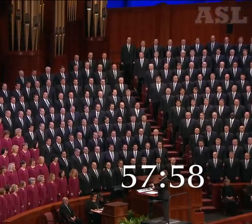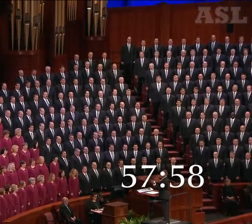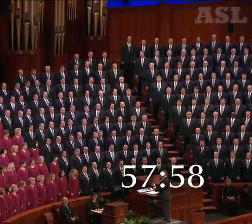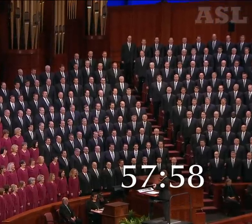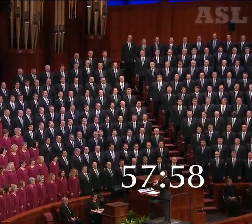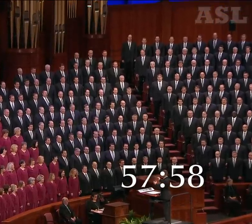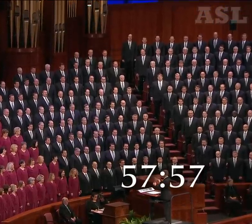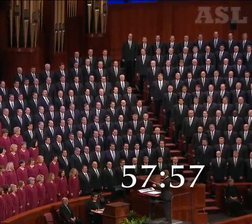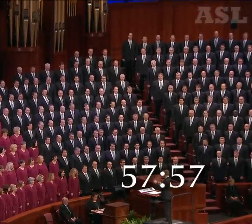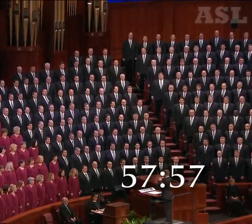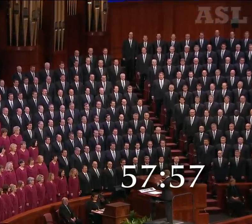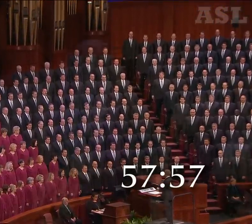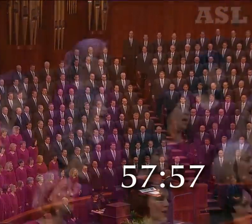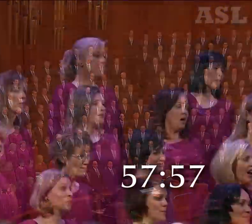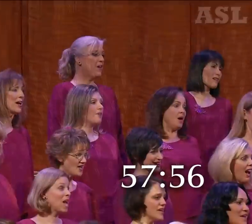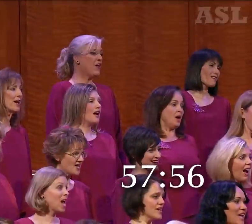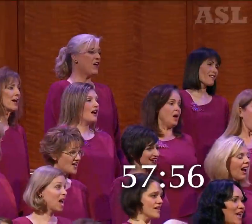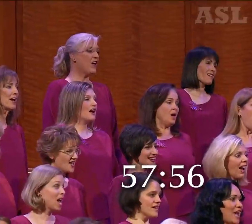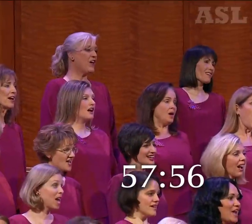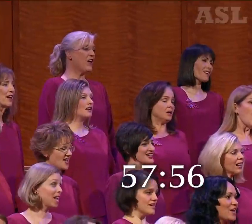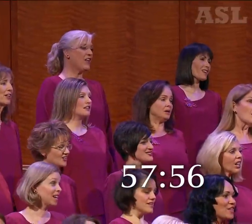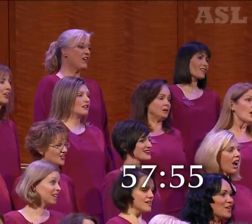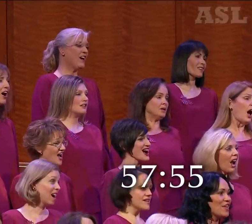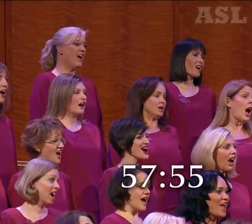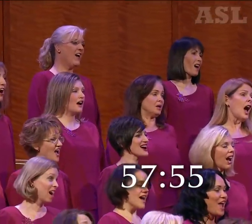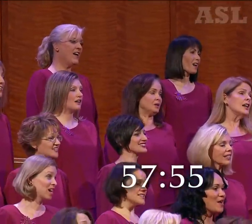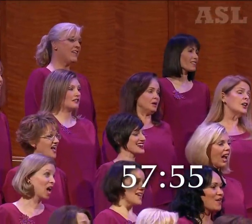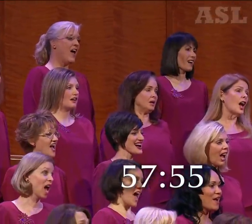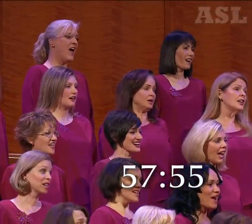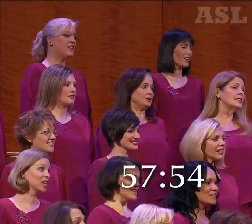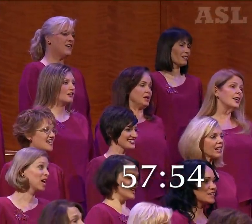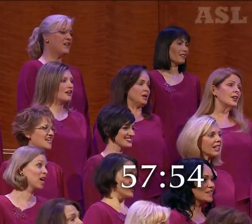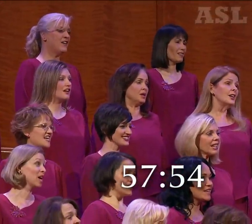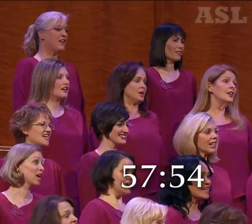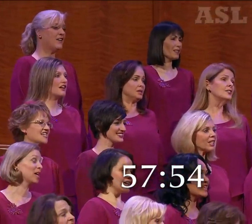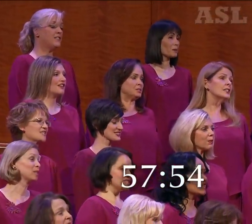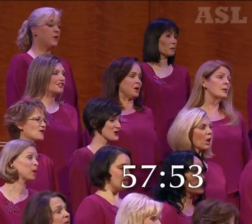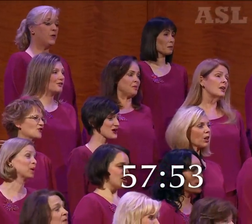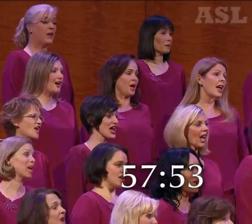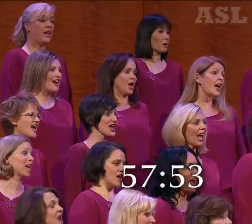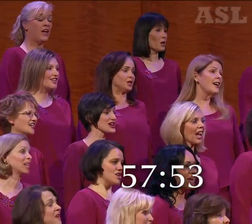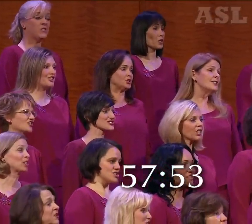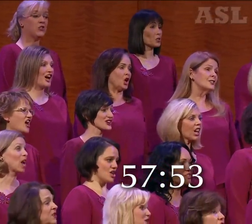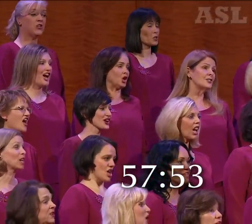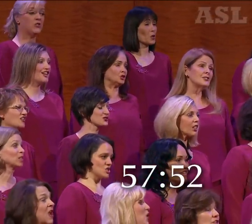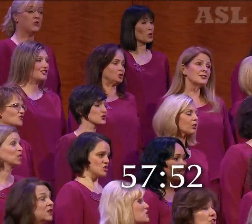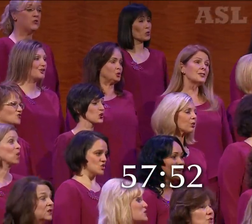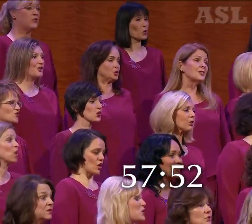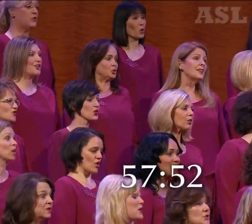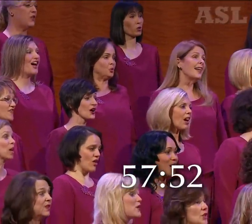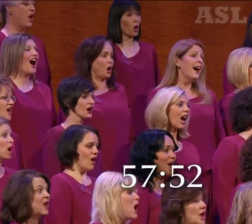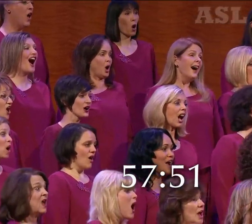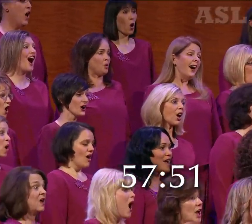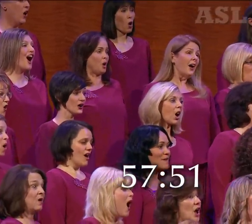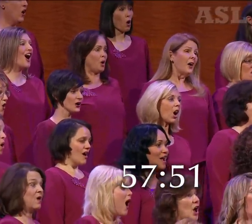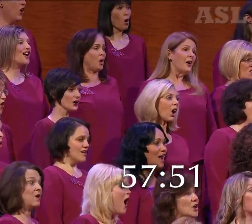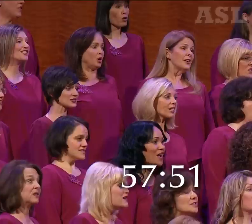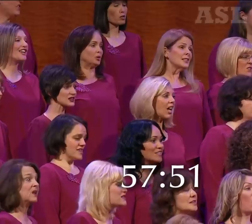THIS IS THE ENGLISH CLOSED CAPTION CHANNEL OF THE CHURCH OF JESUS CHRIST OF LATTER-DAY SAINTS.